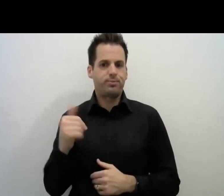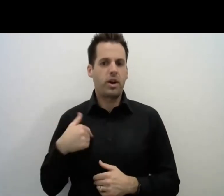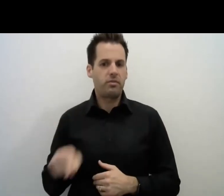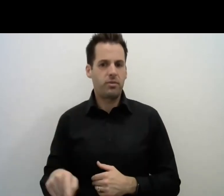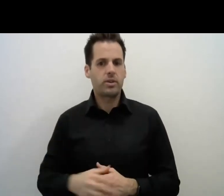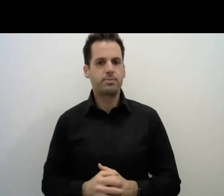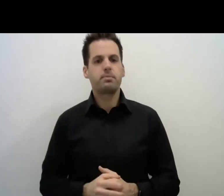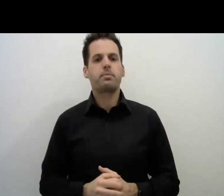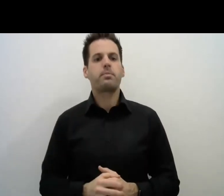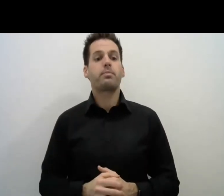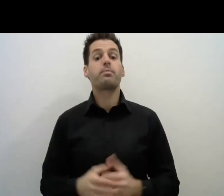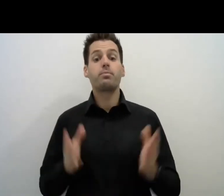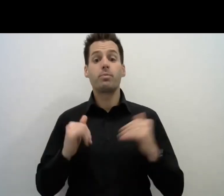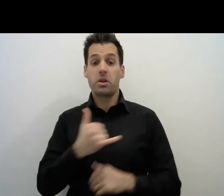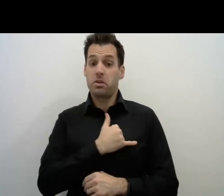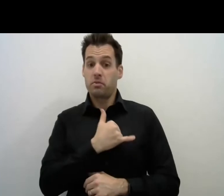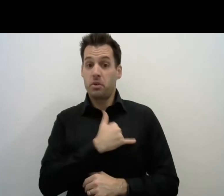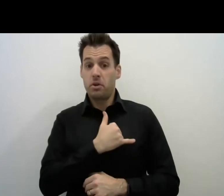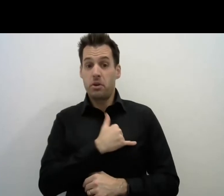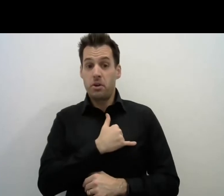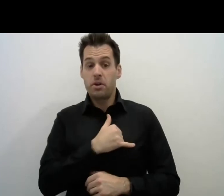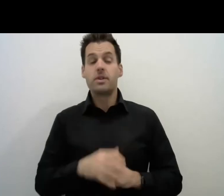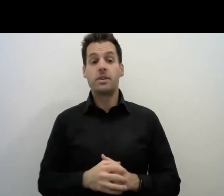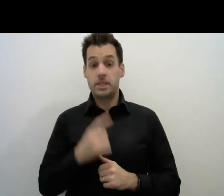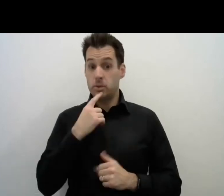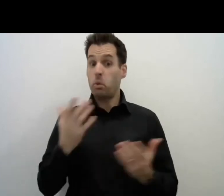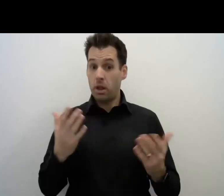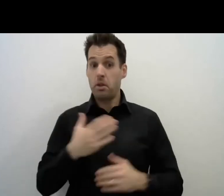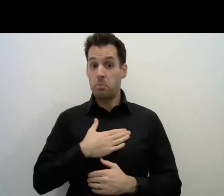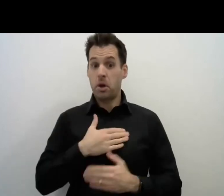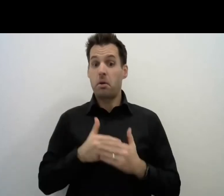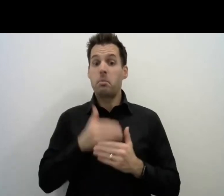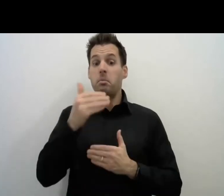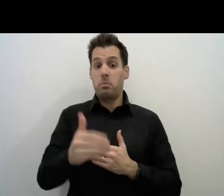and that's a that leads me to to my next question uh which i think expose